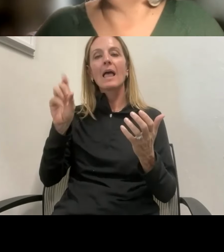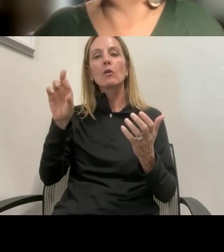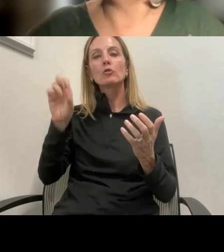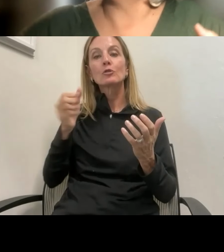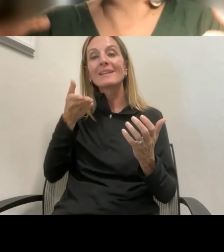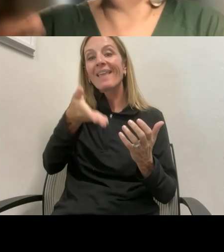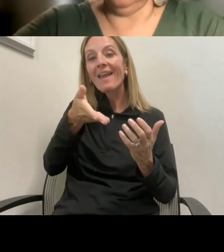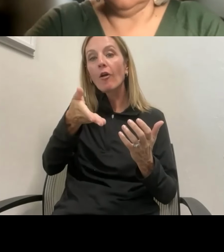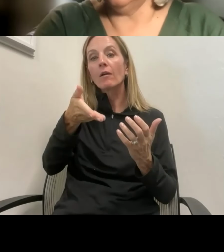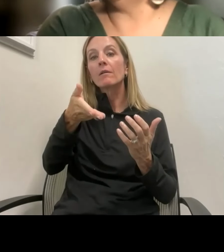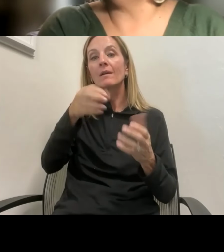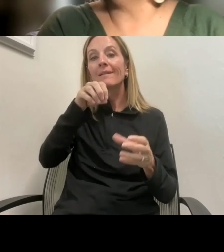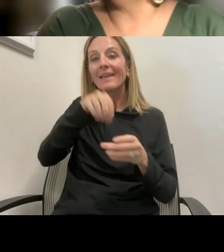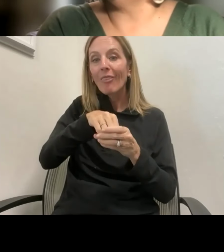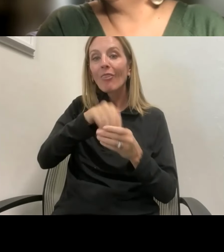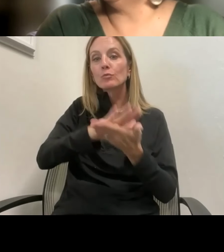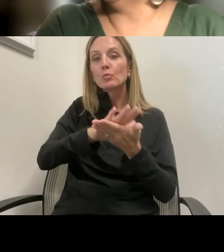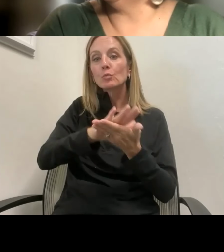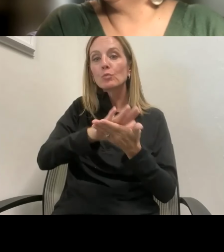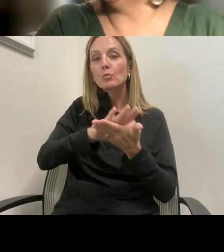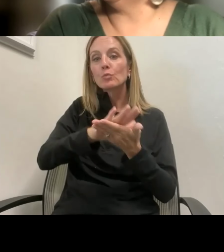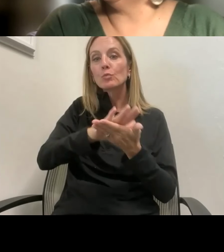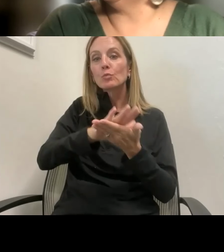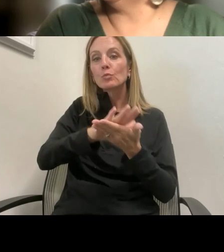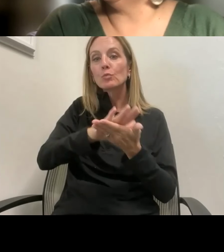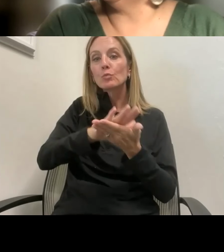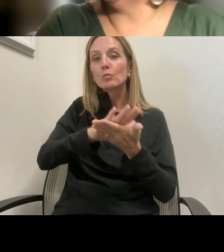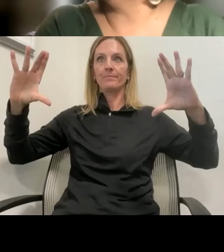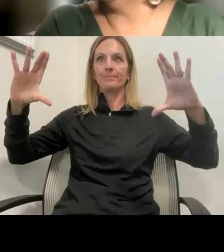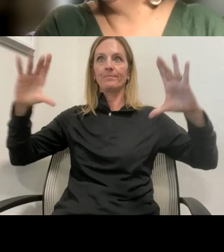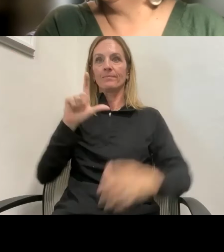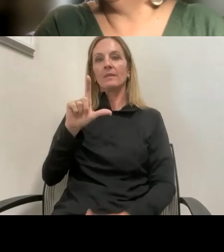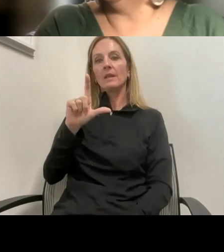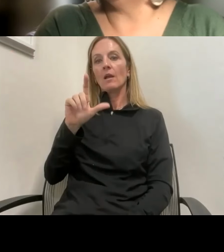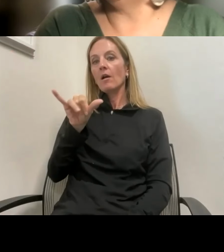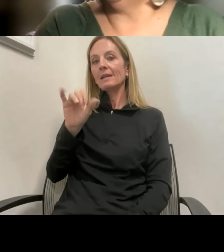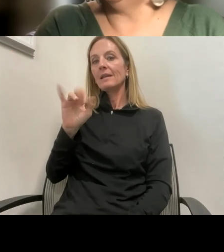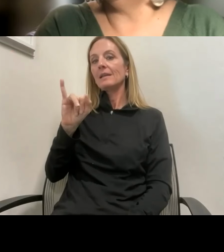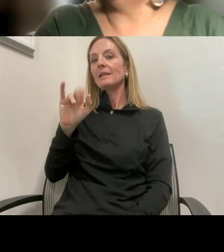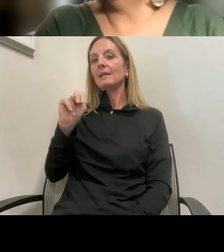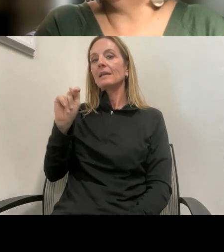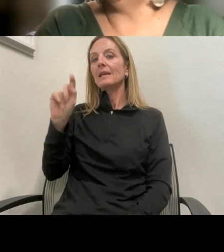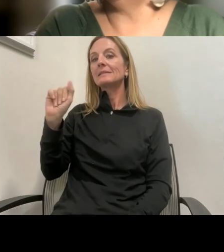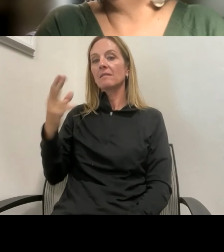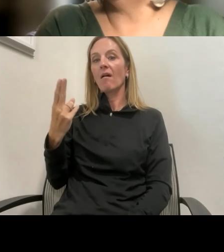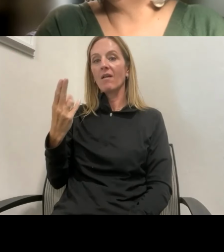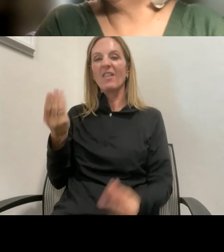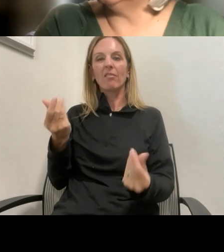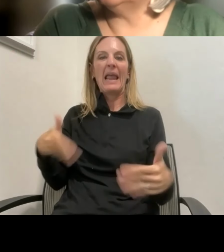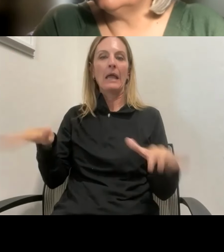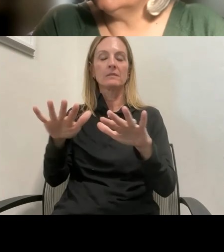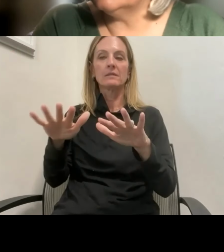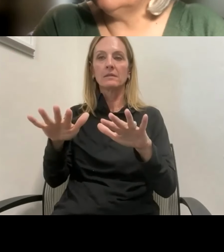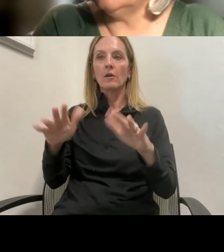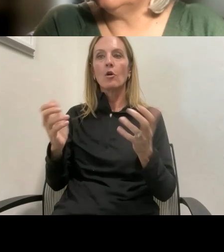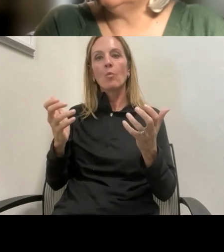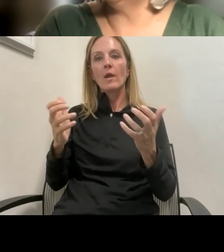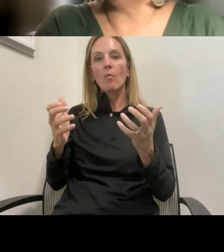and then on the land in the yintah we want to have sustainable resource development, we want